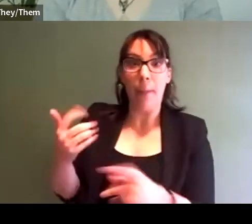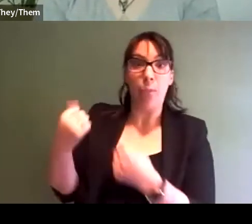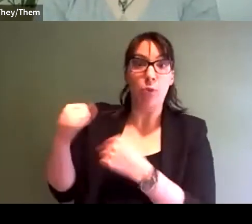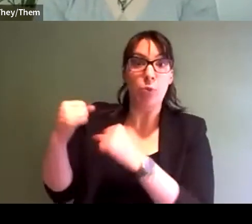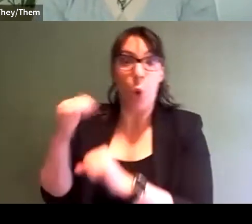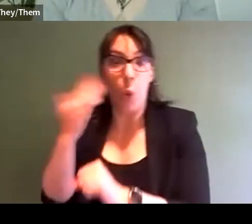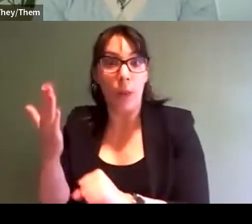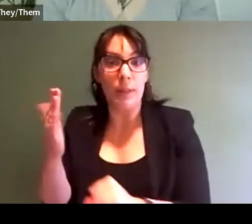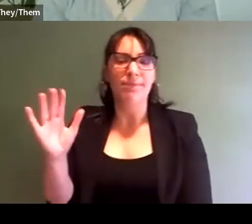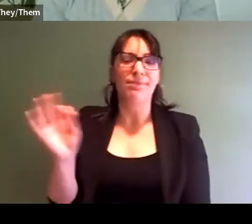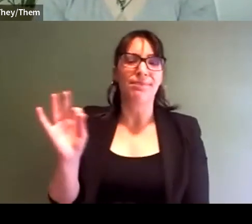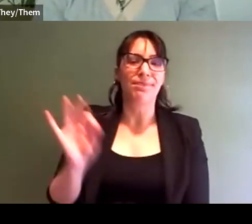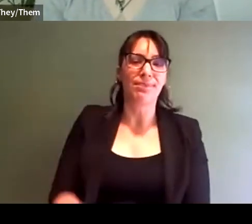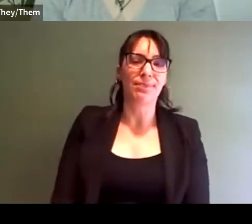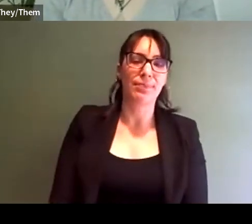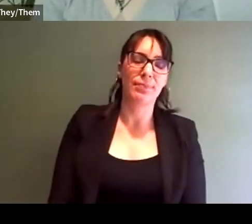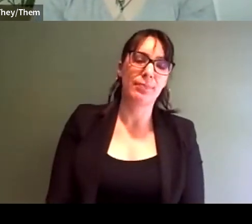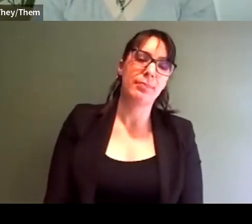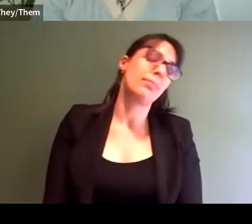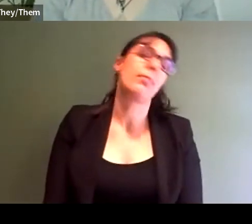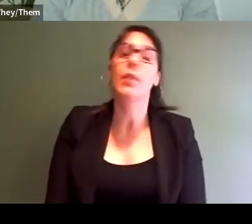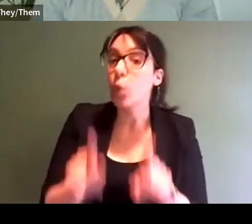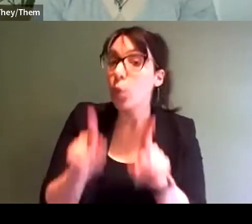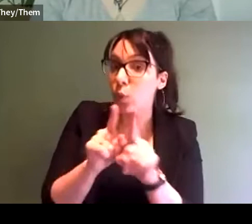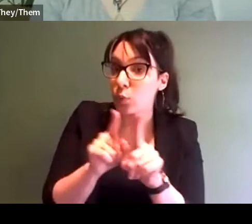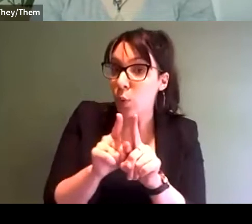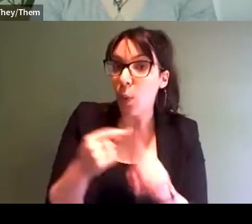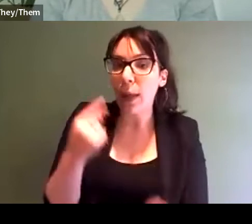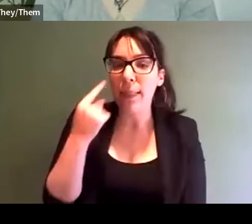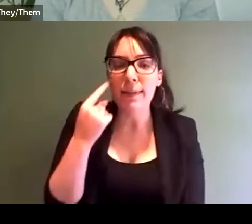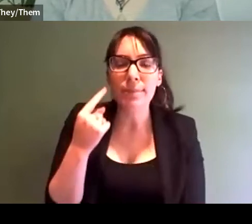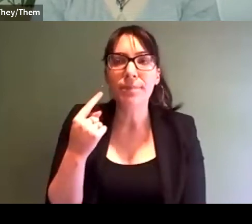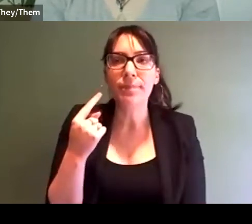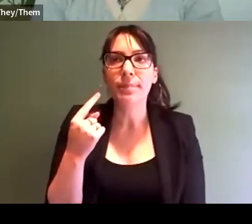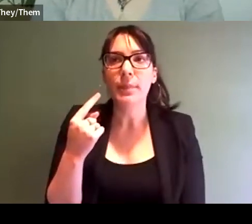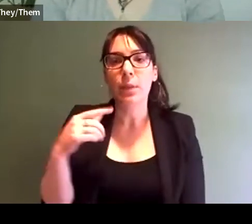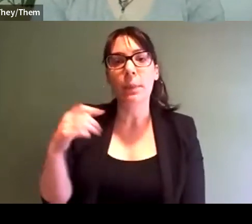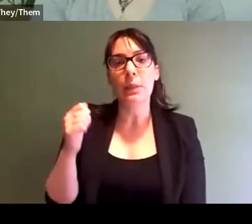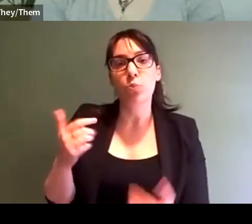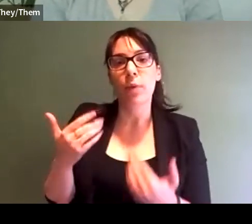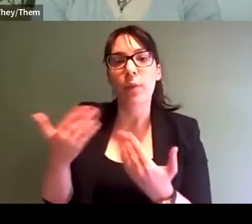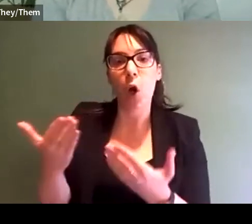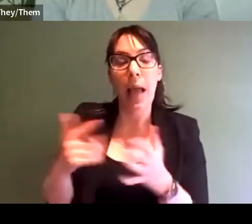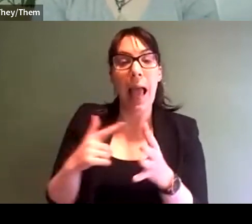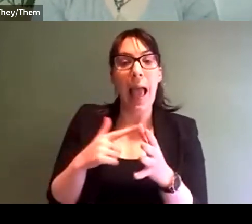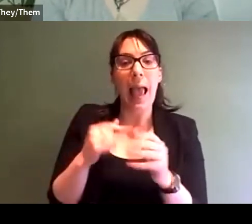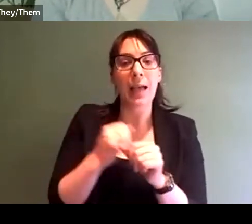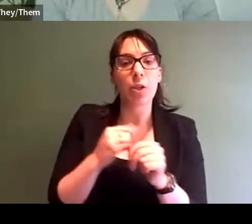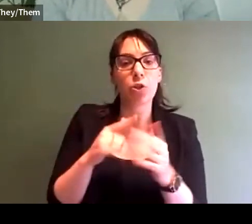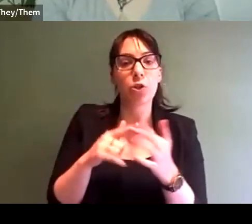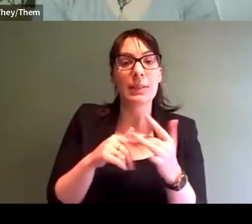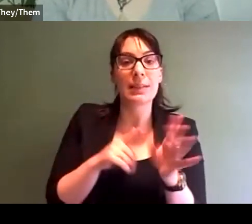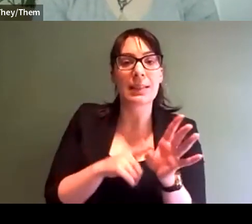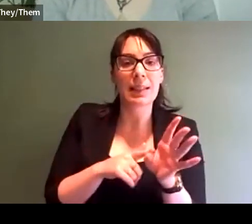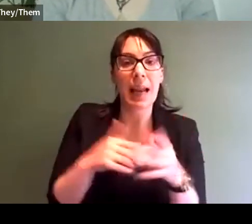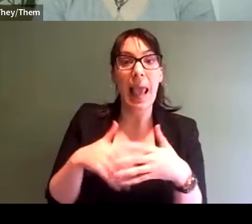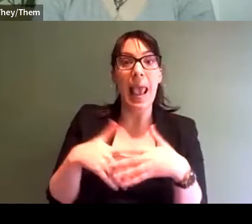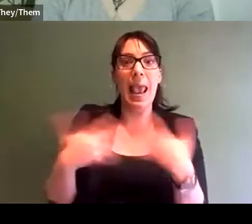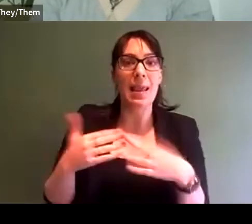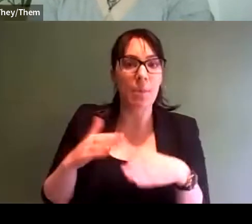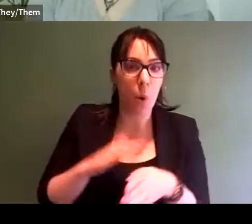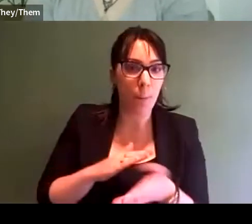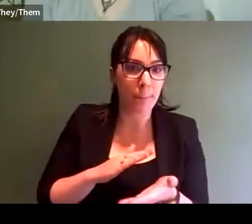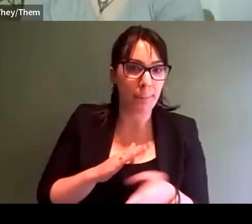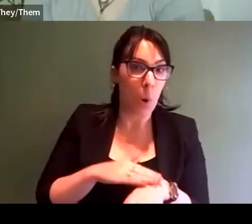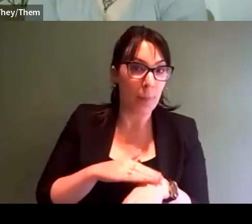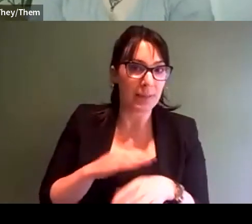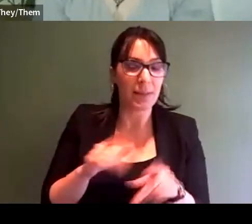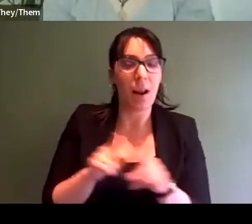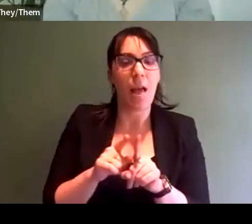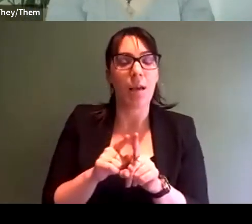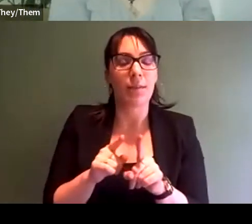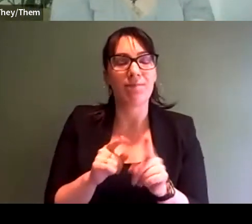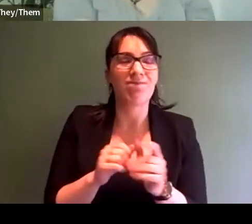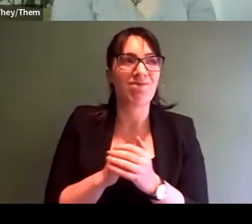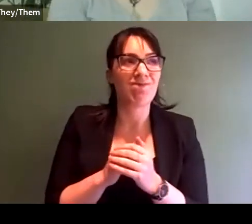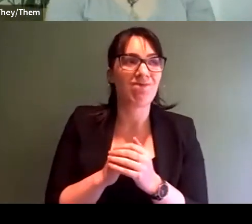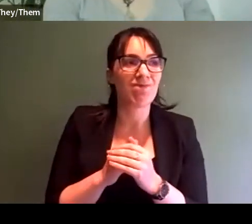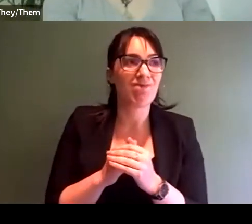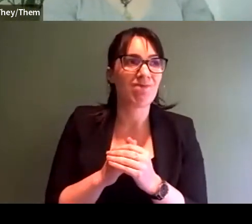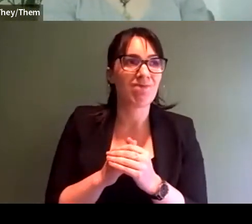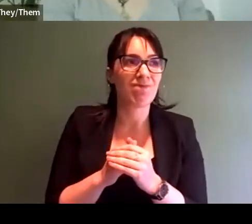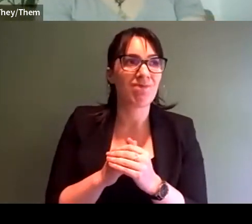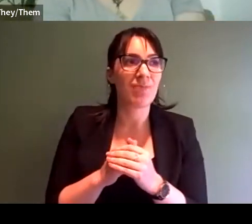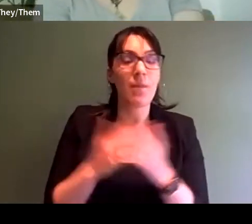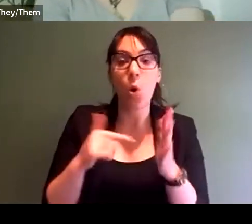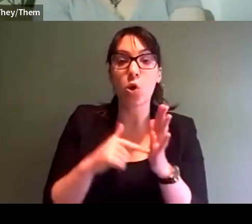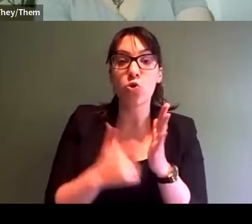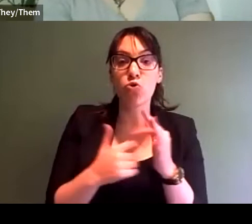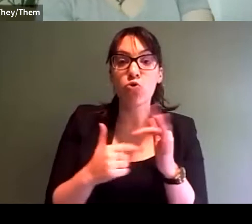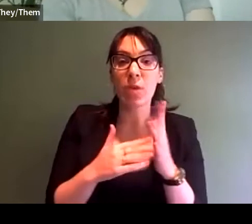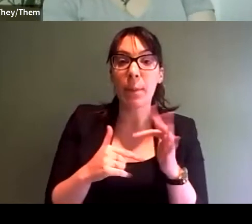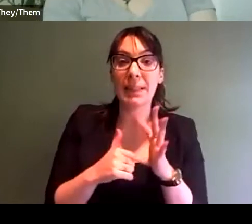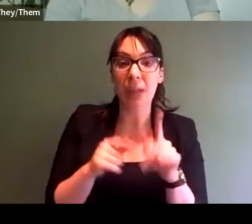Secondly, I think it's around providing agency, at every given moment so. So, what I mean is, you know, not just in treatment but especially in treatment, asking a child what they want.